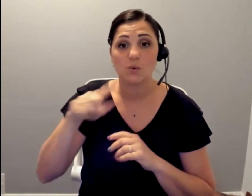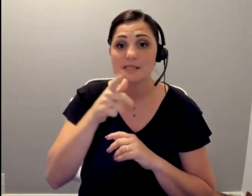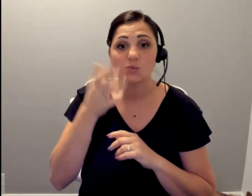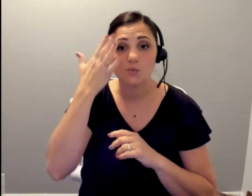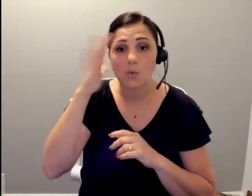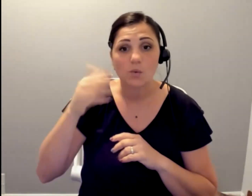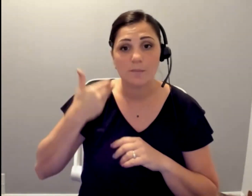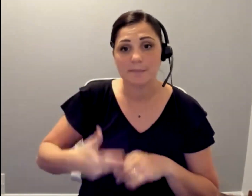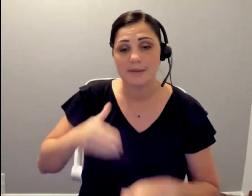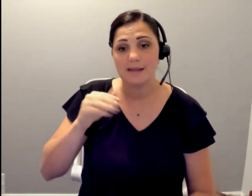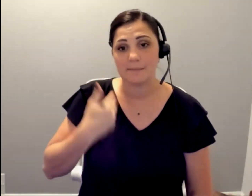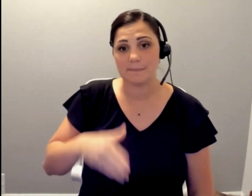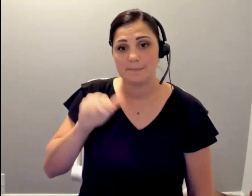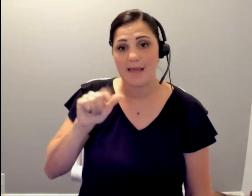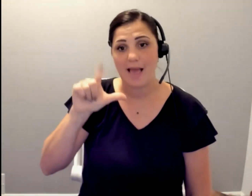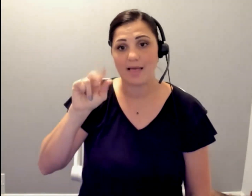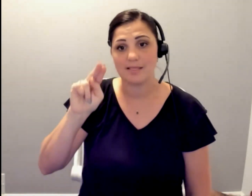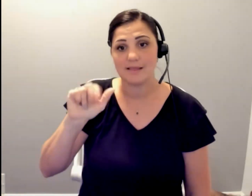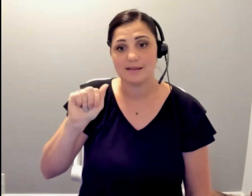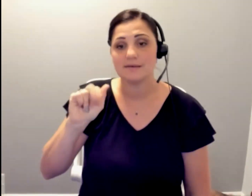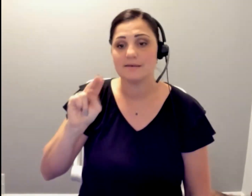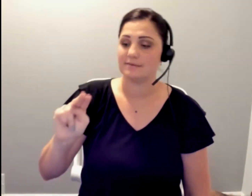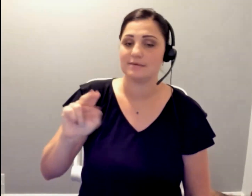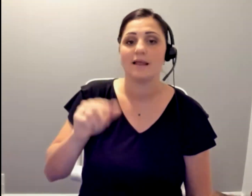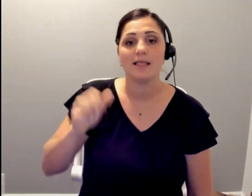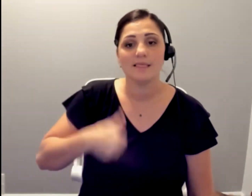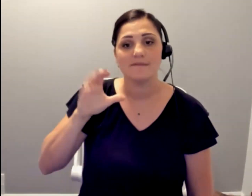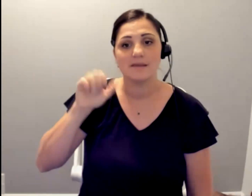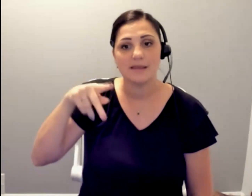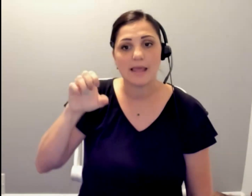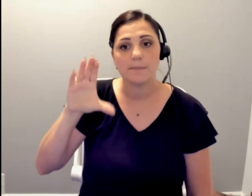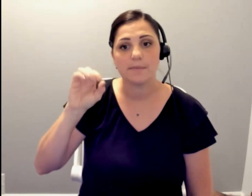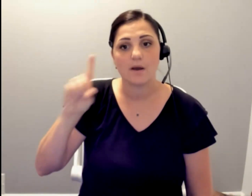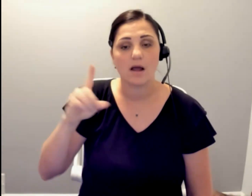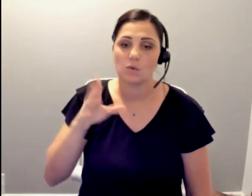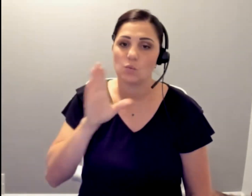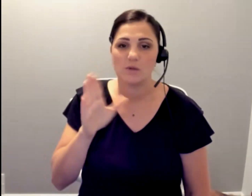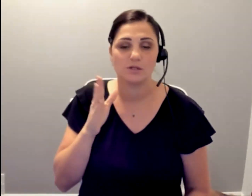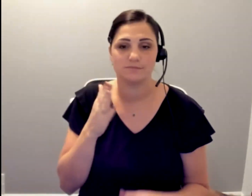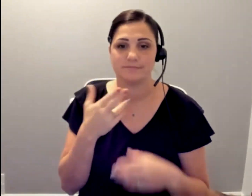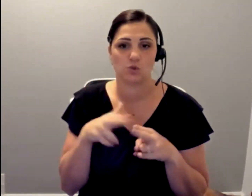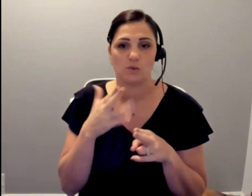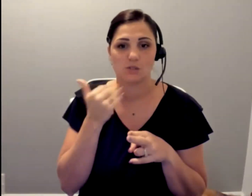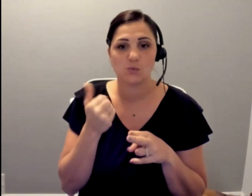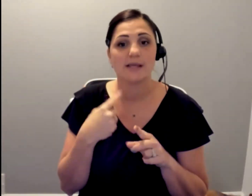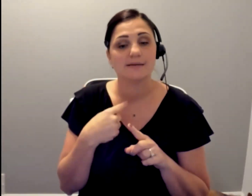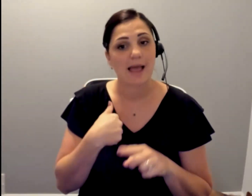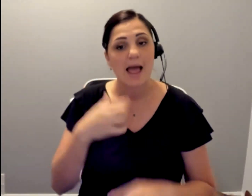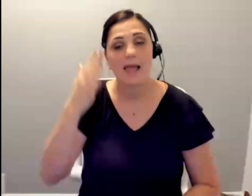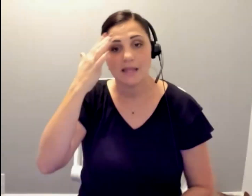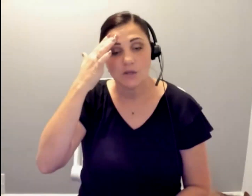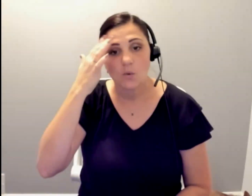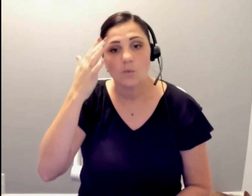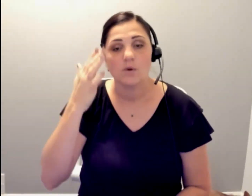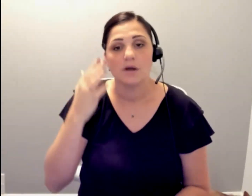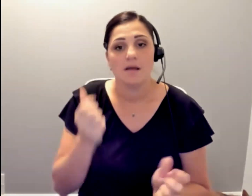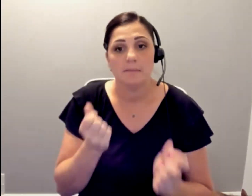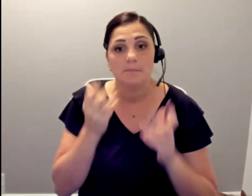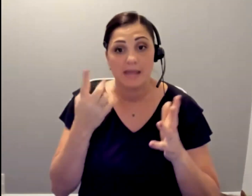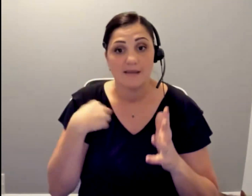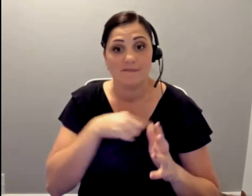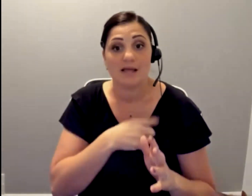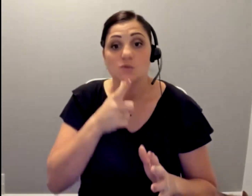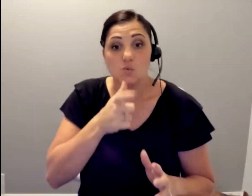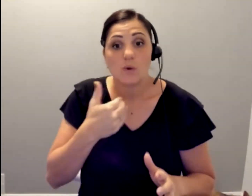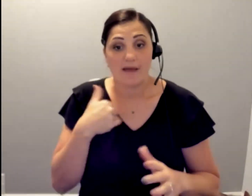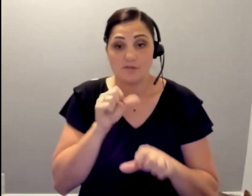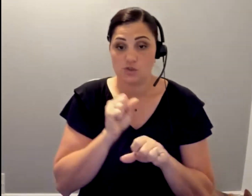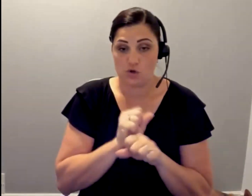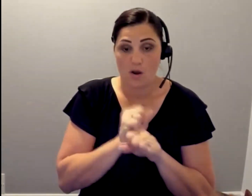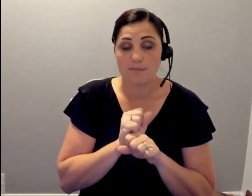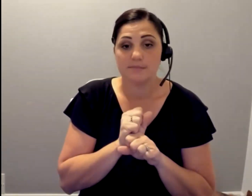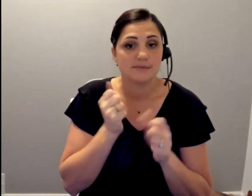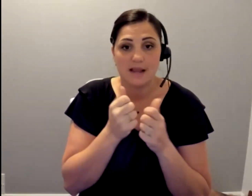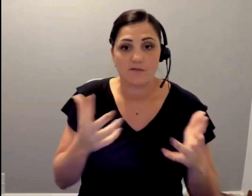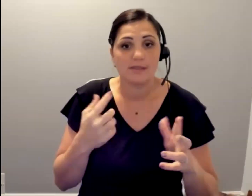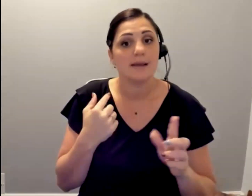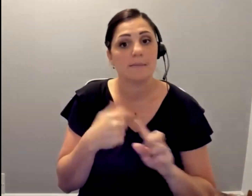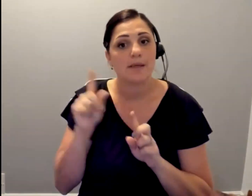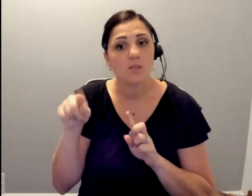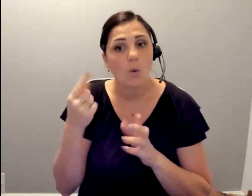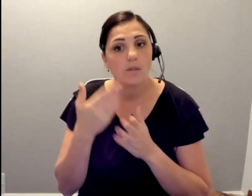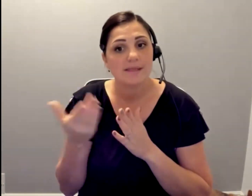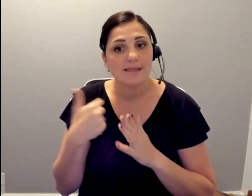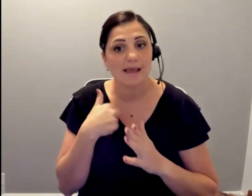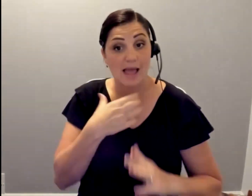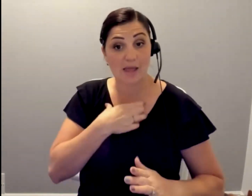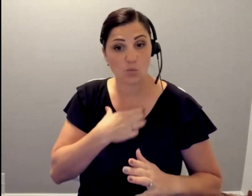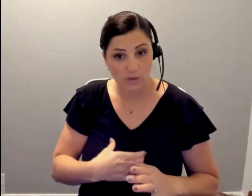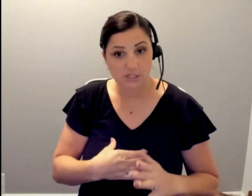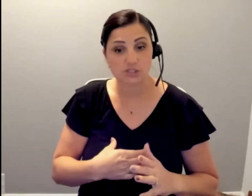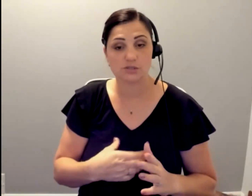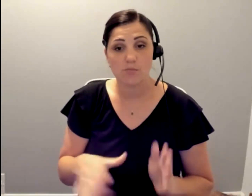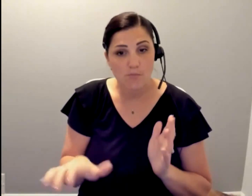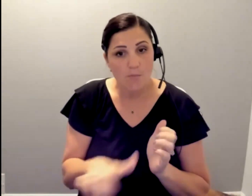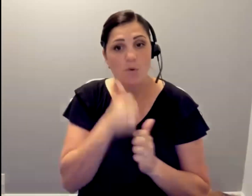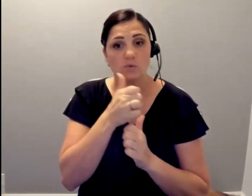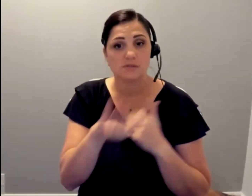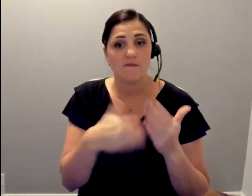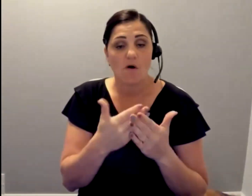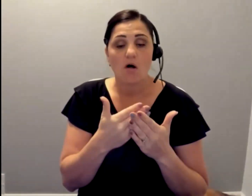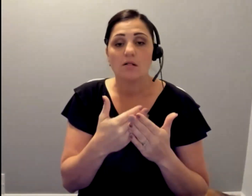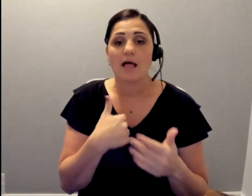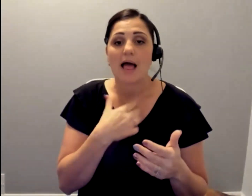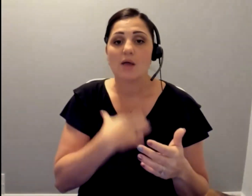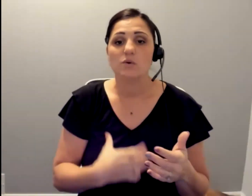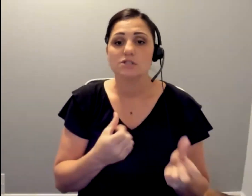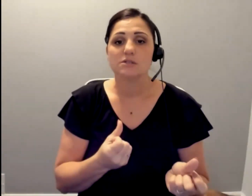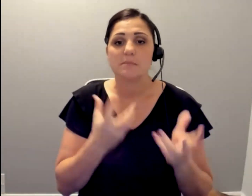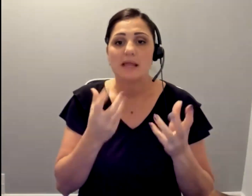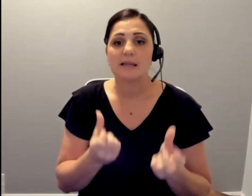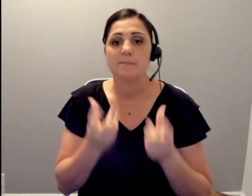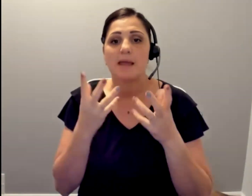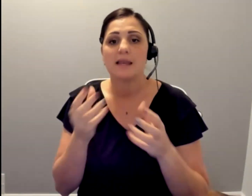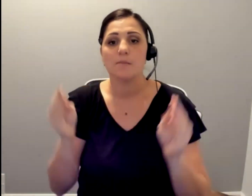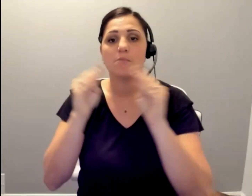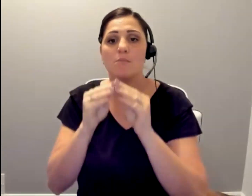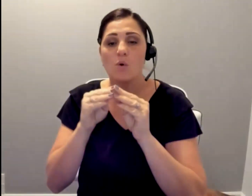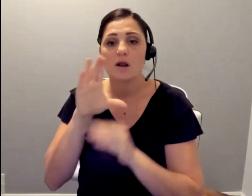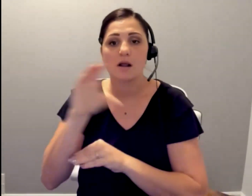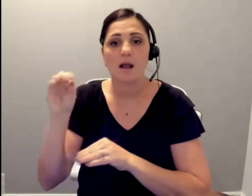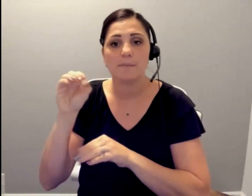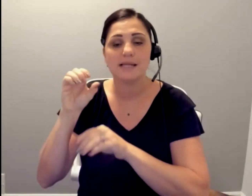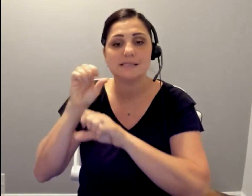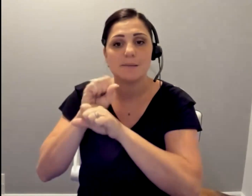: I also want to bring attention to the chat said that is awesome, congratulations, much like and hope there's -- there is still time for people to join.